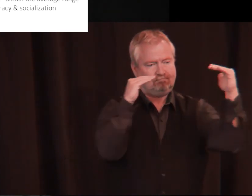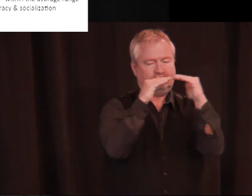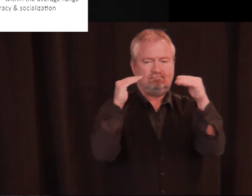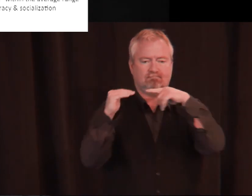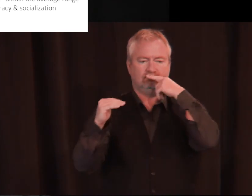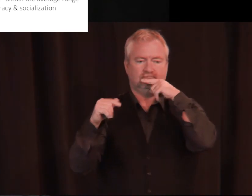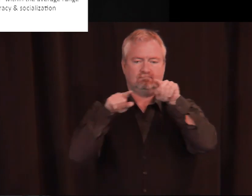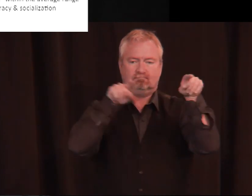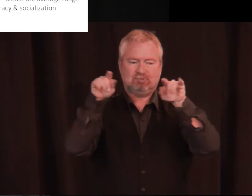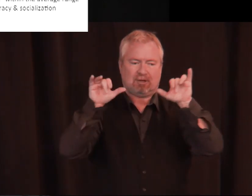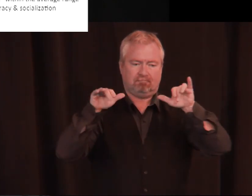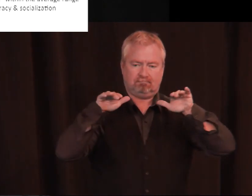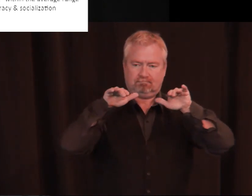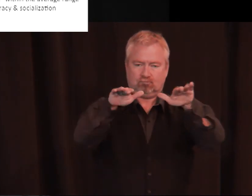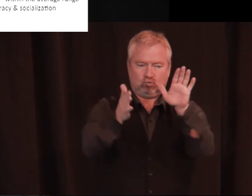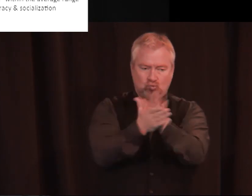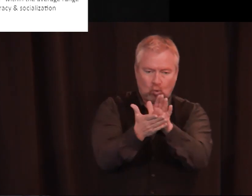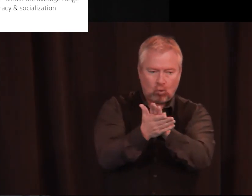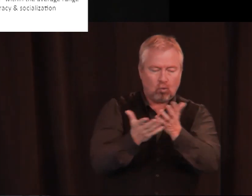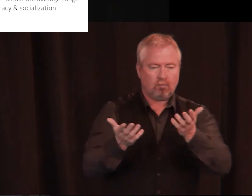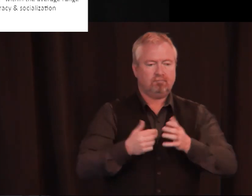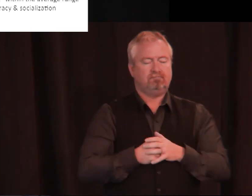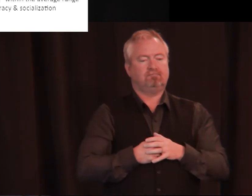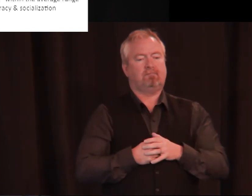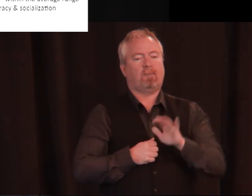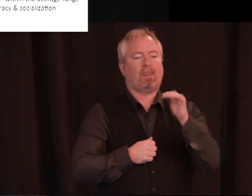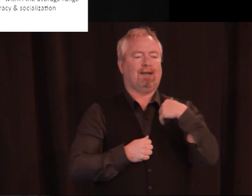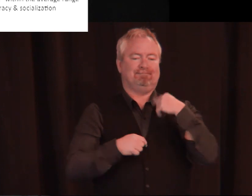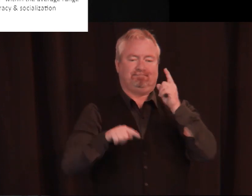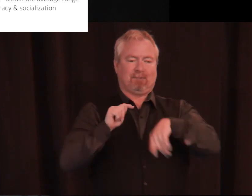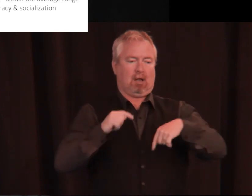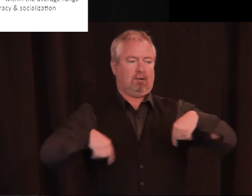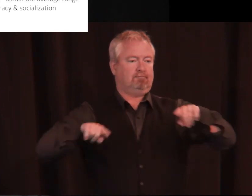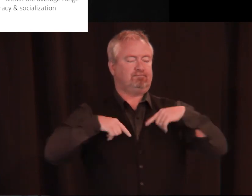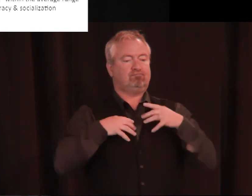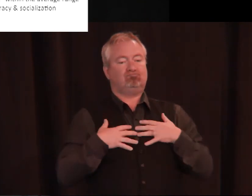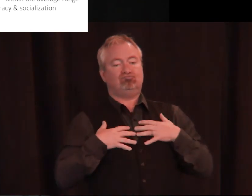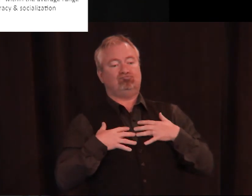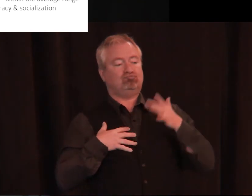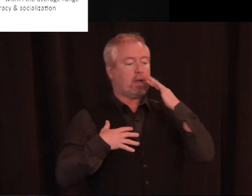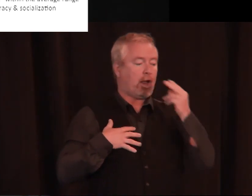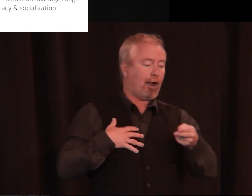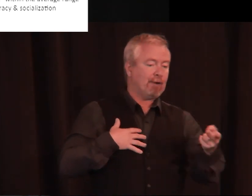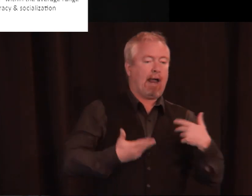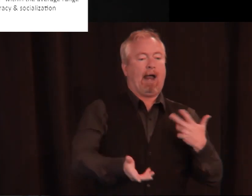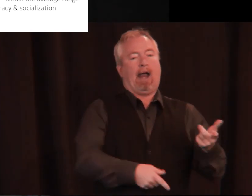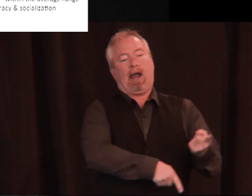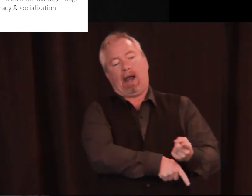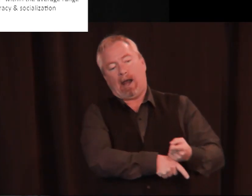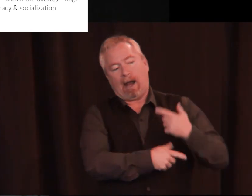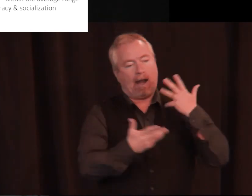So, really, we can't be complacent. We need to keep providing as much language access as we can.